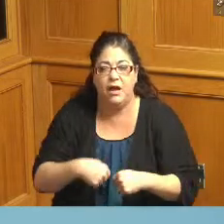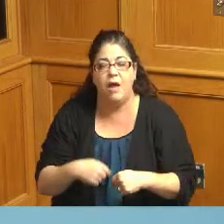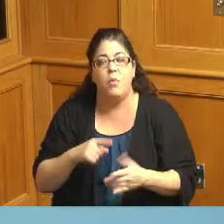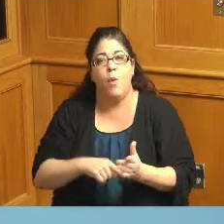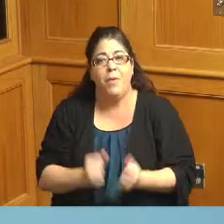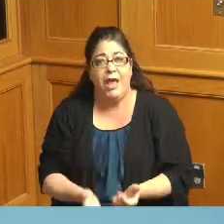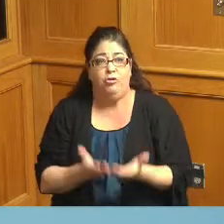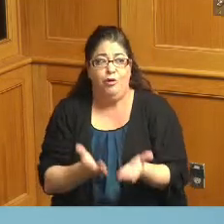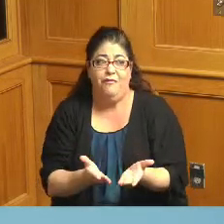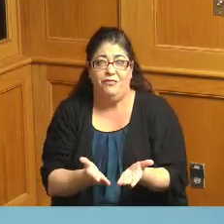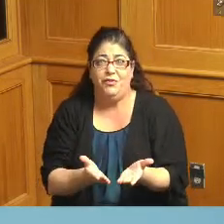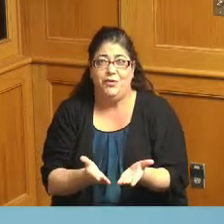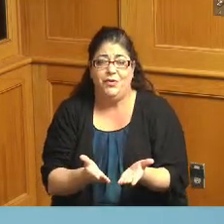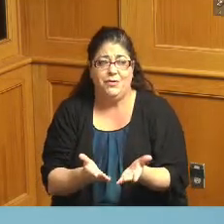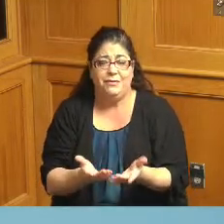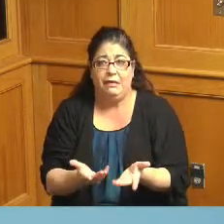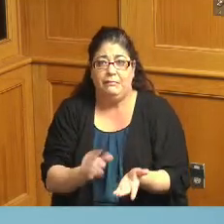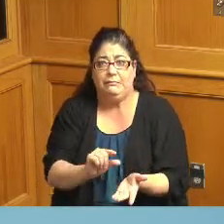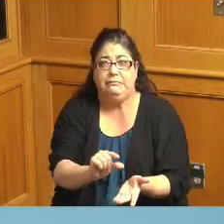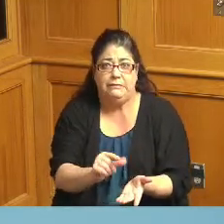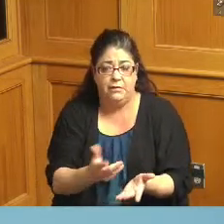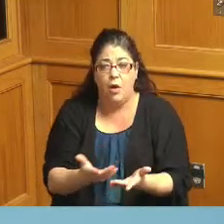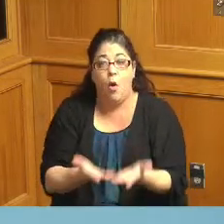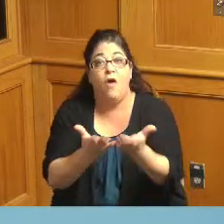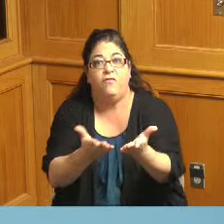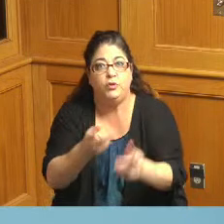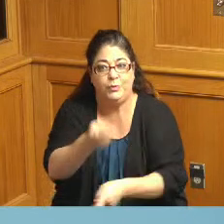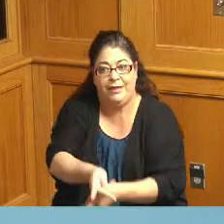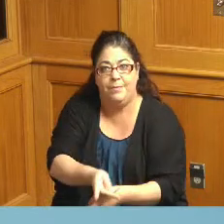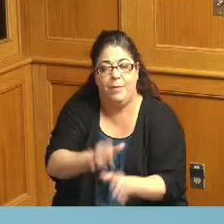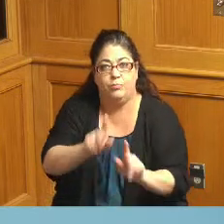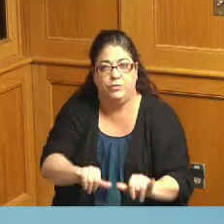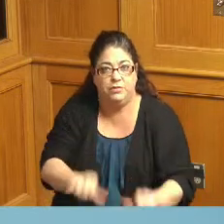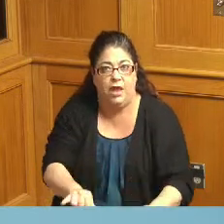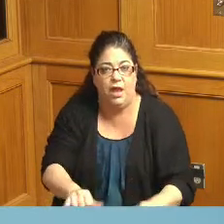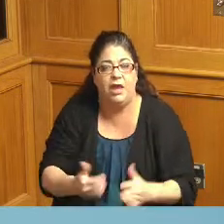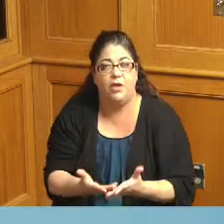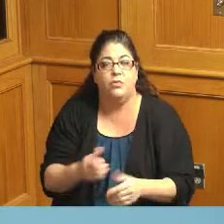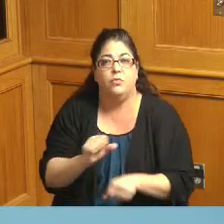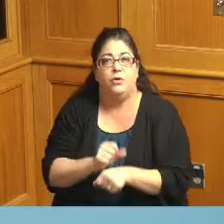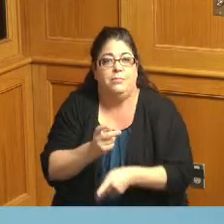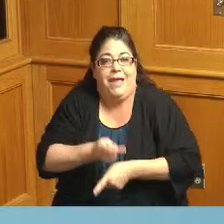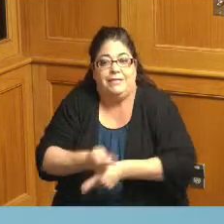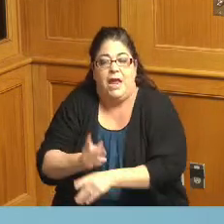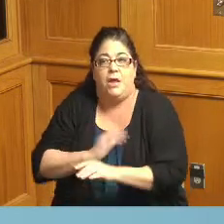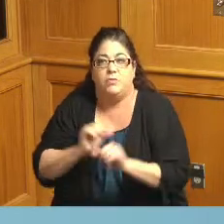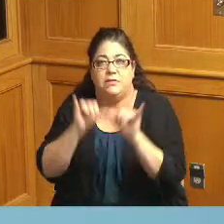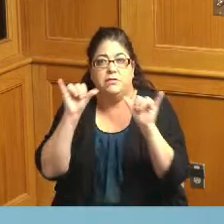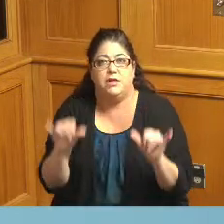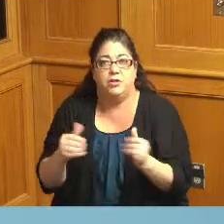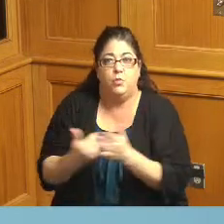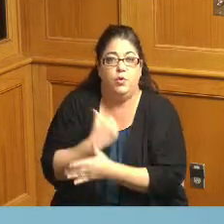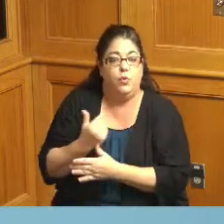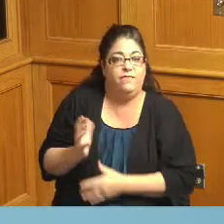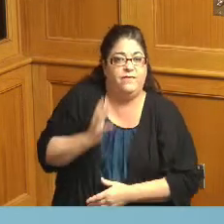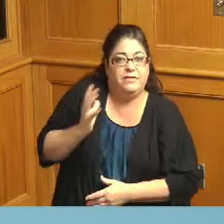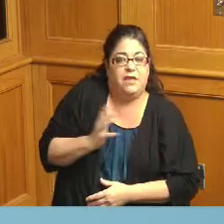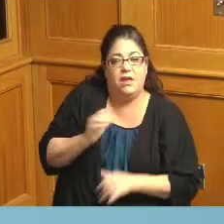those folks and in order to keep and you know maintain those newer more sophisticated systems